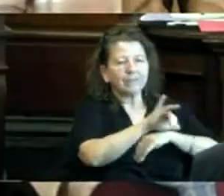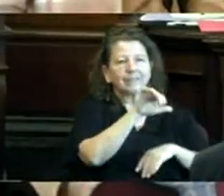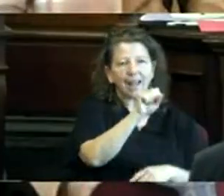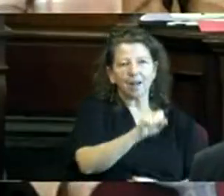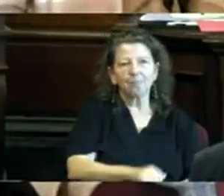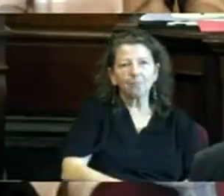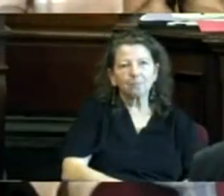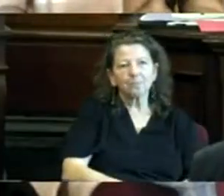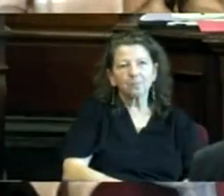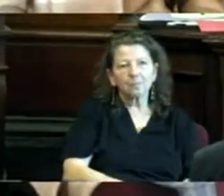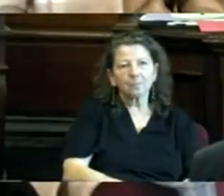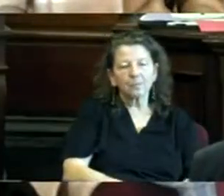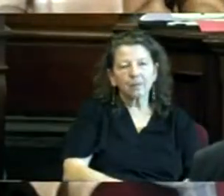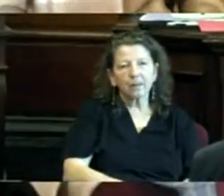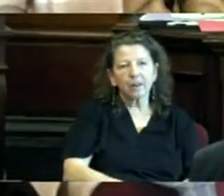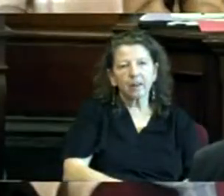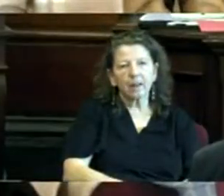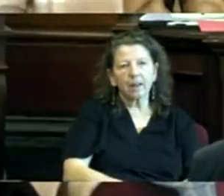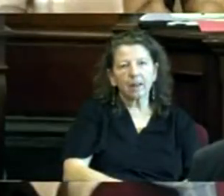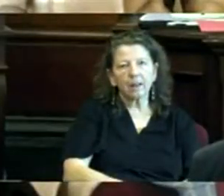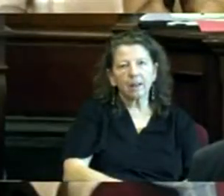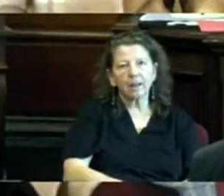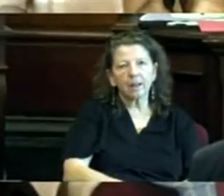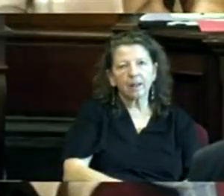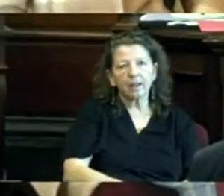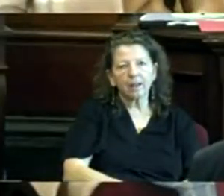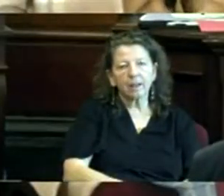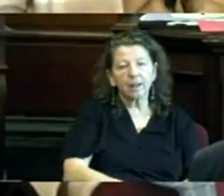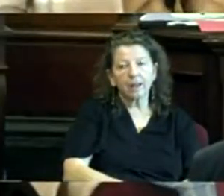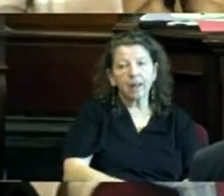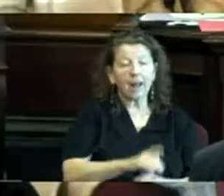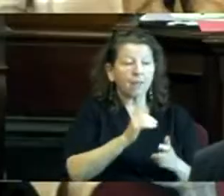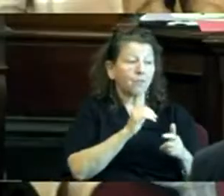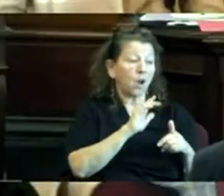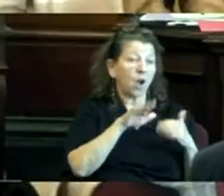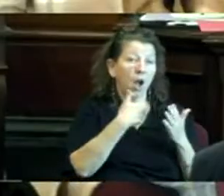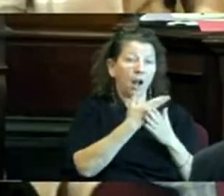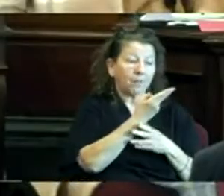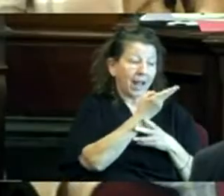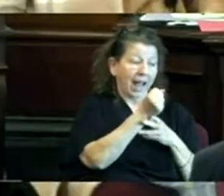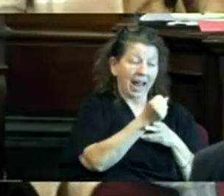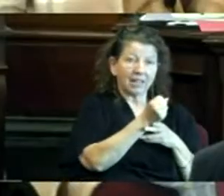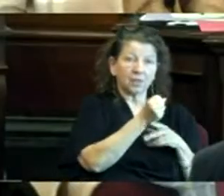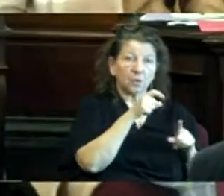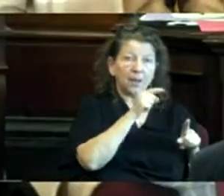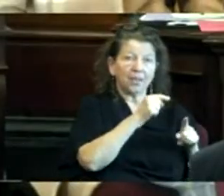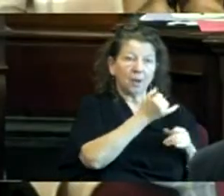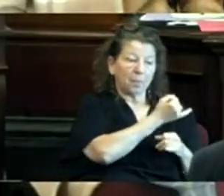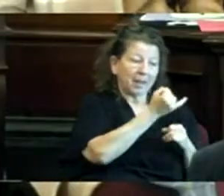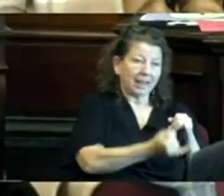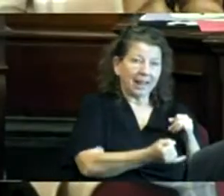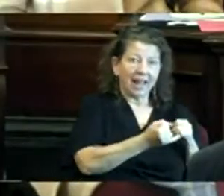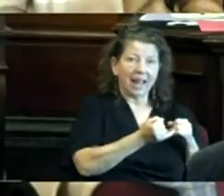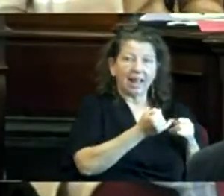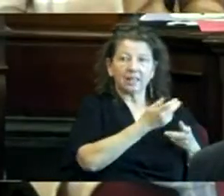was unknown. So yes, I think we are going to do it. And we think